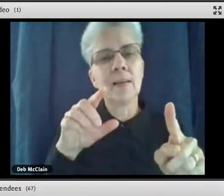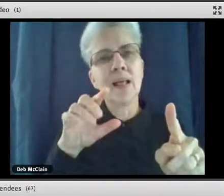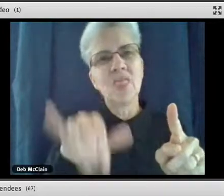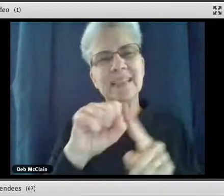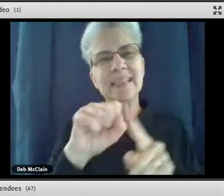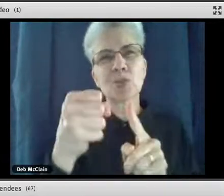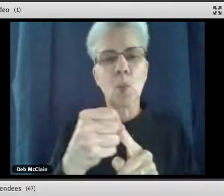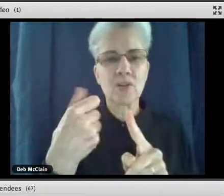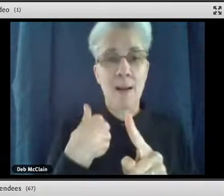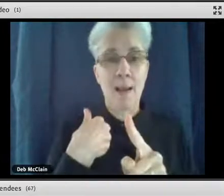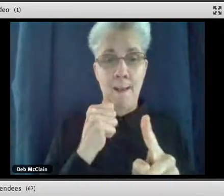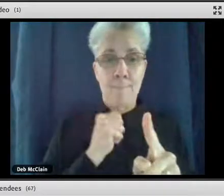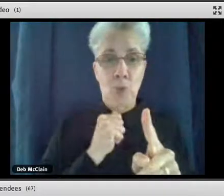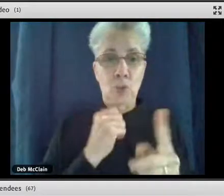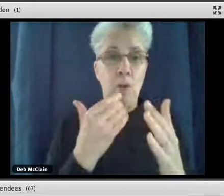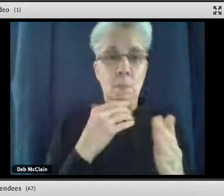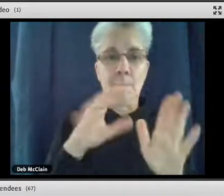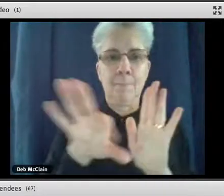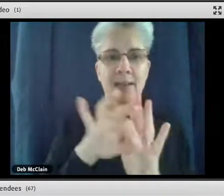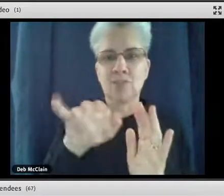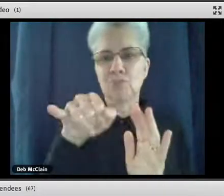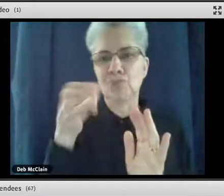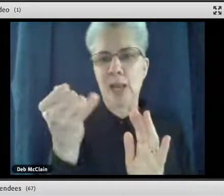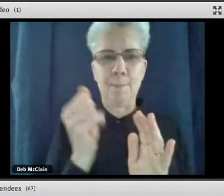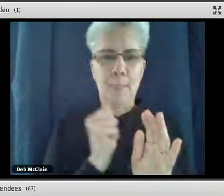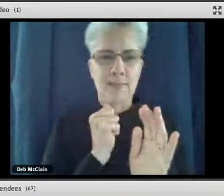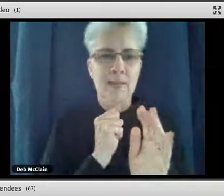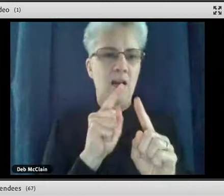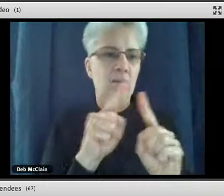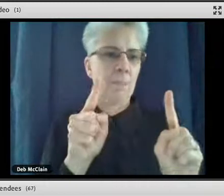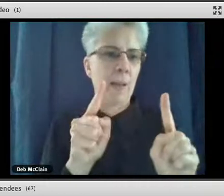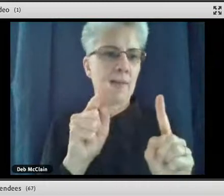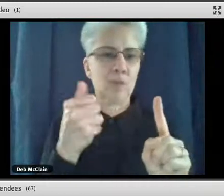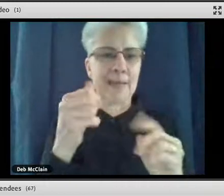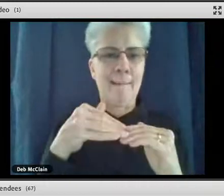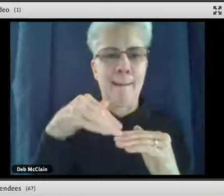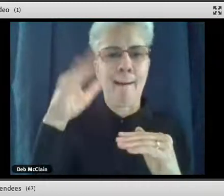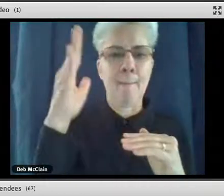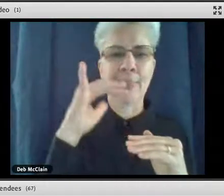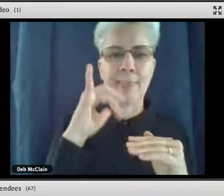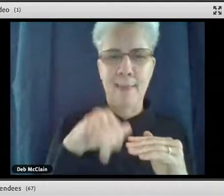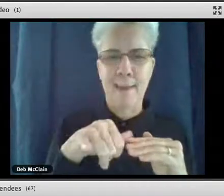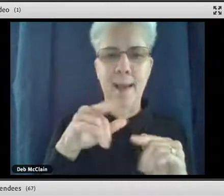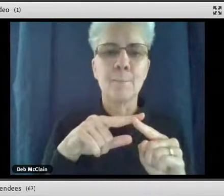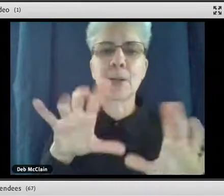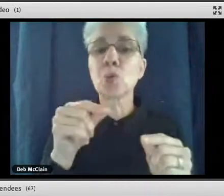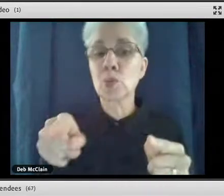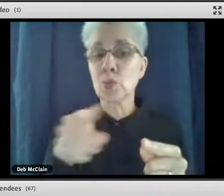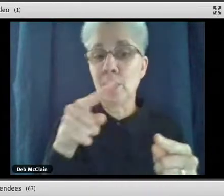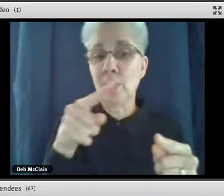In that situation, I personally probably would just choose "j" for the 10 and up.